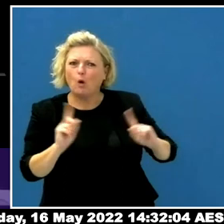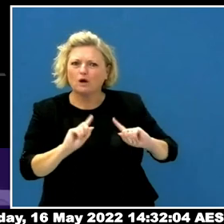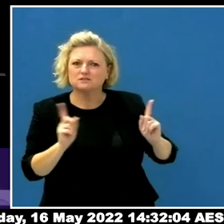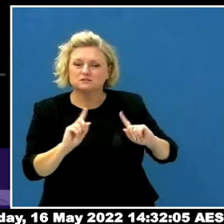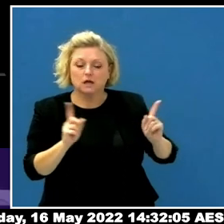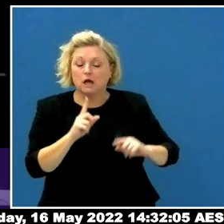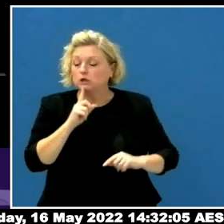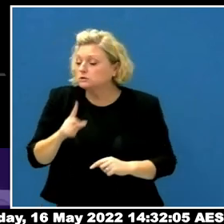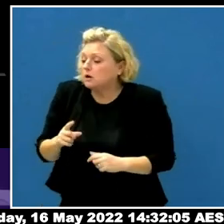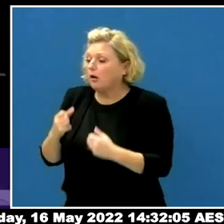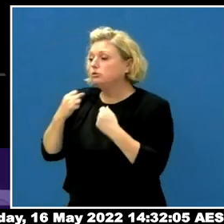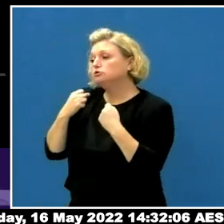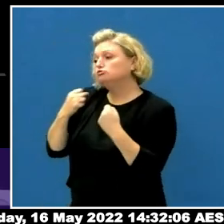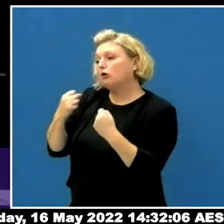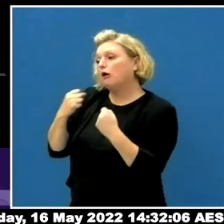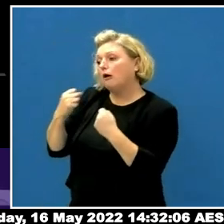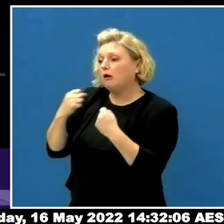With the Team Leader at the time.